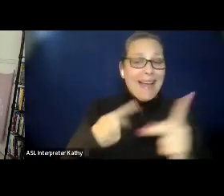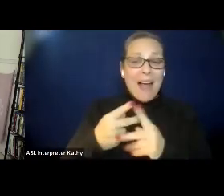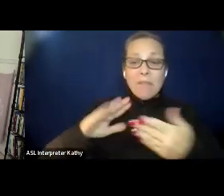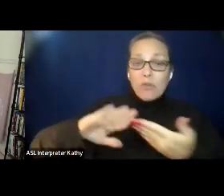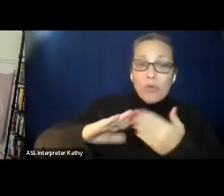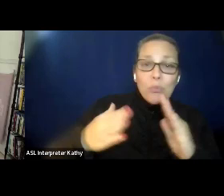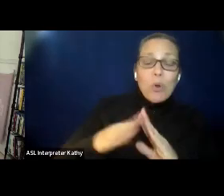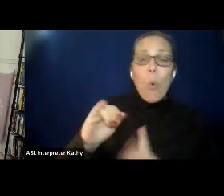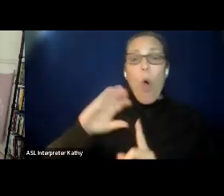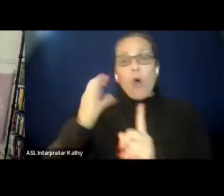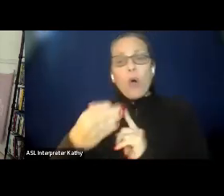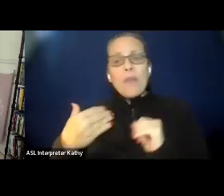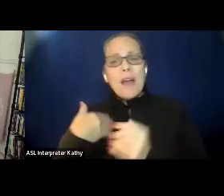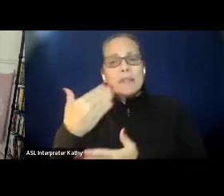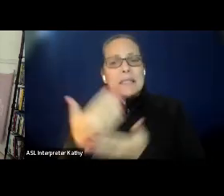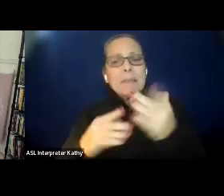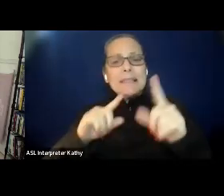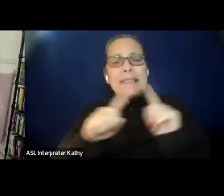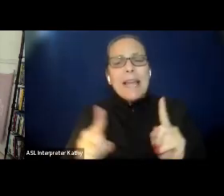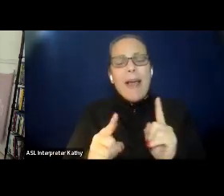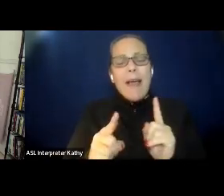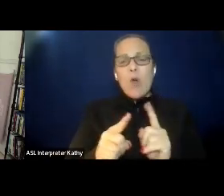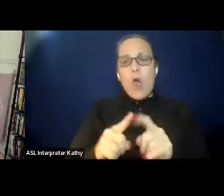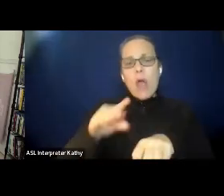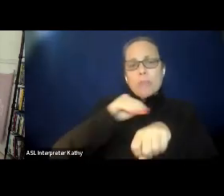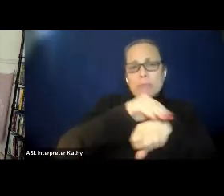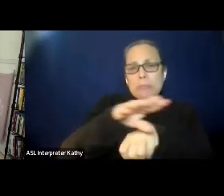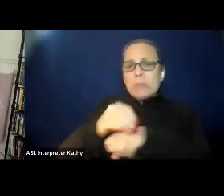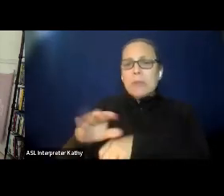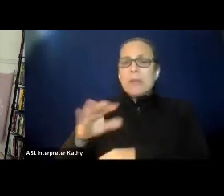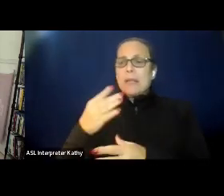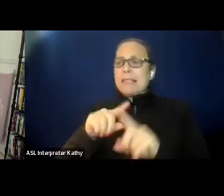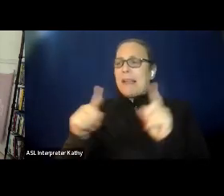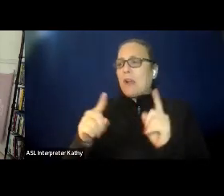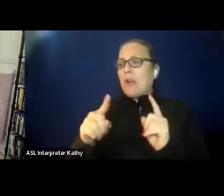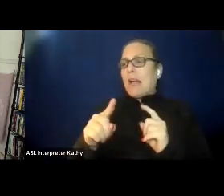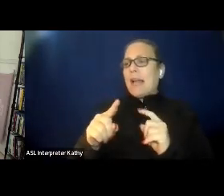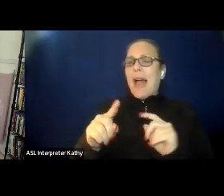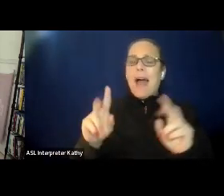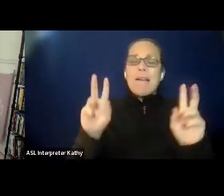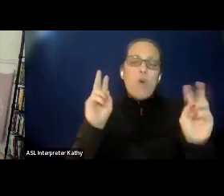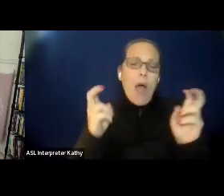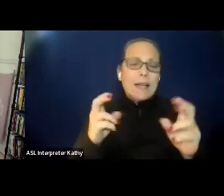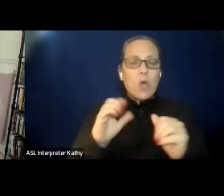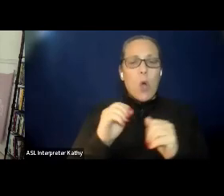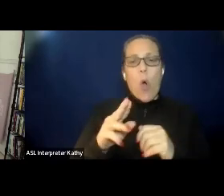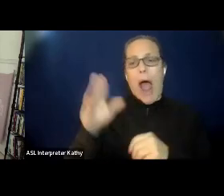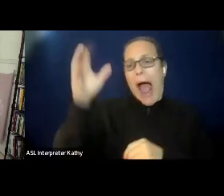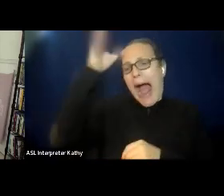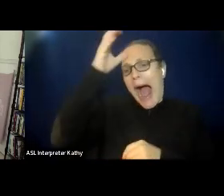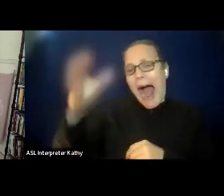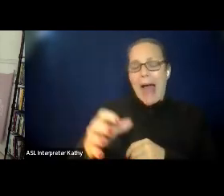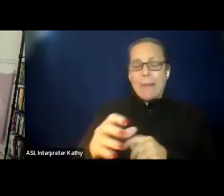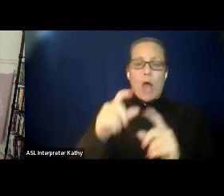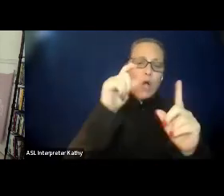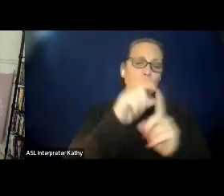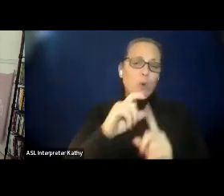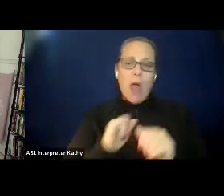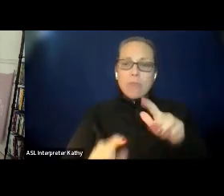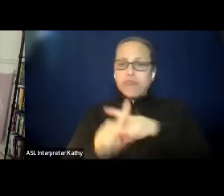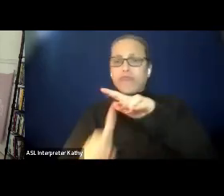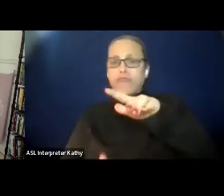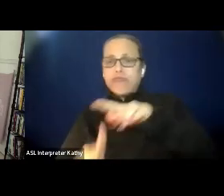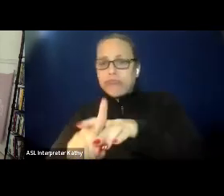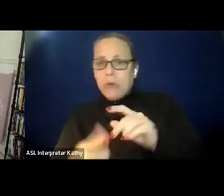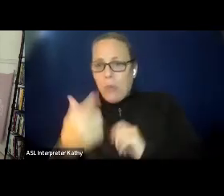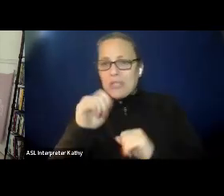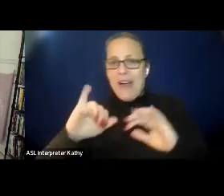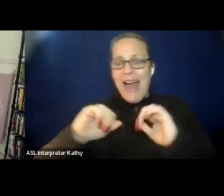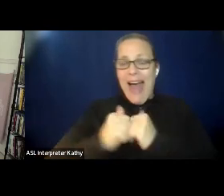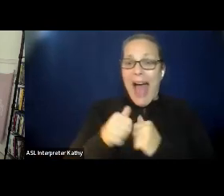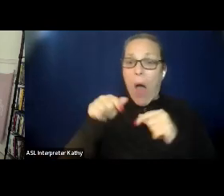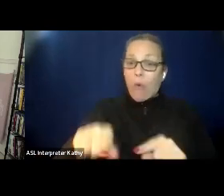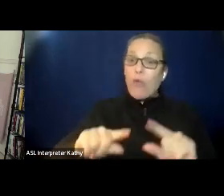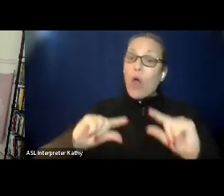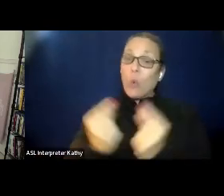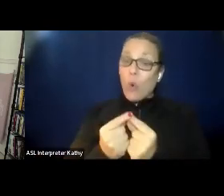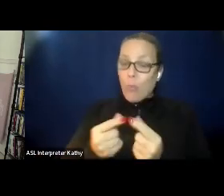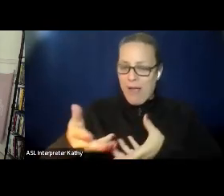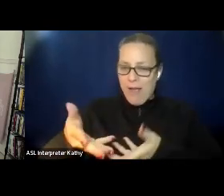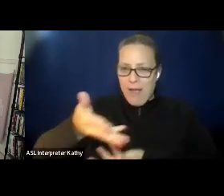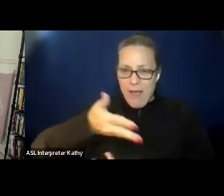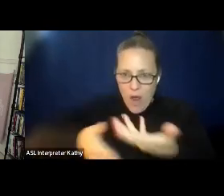part of our tid.